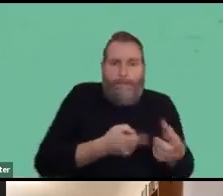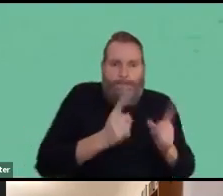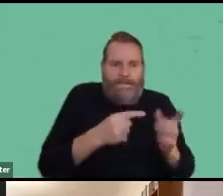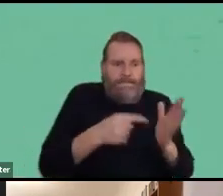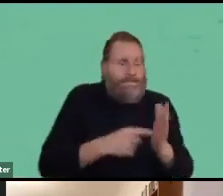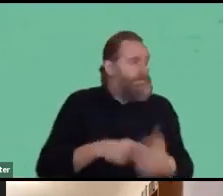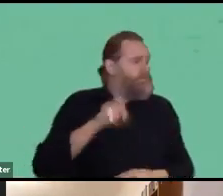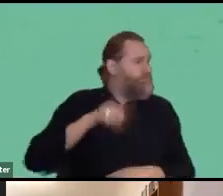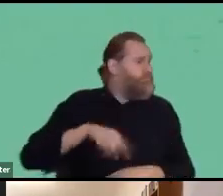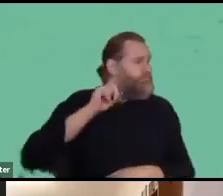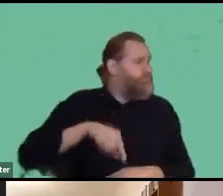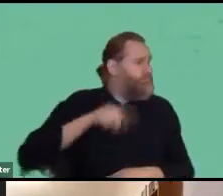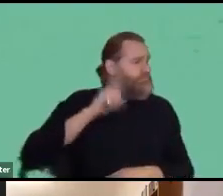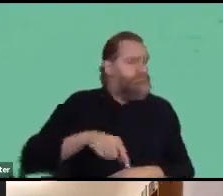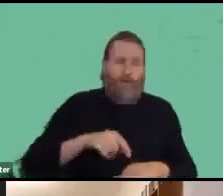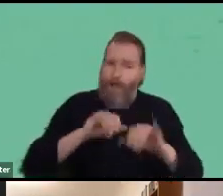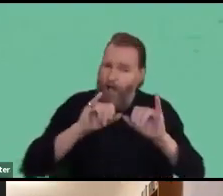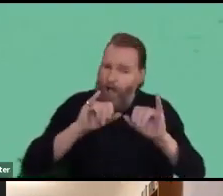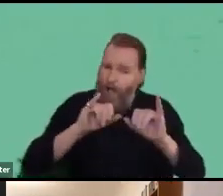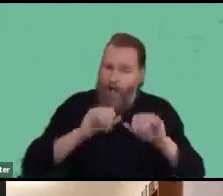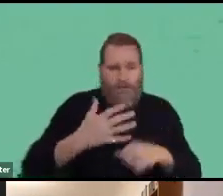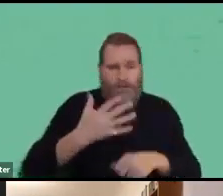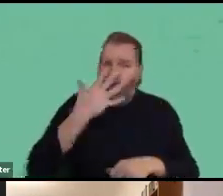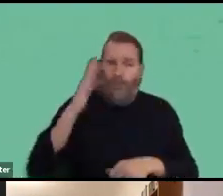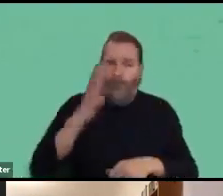you know what we've just been talking about so thank you for